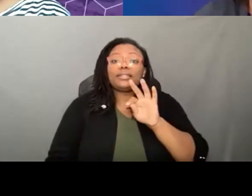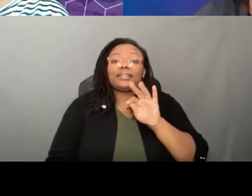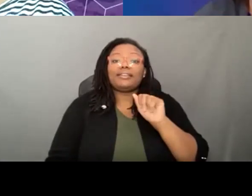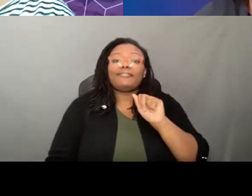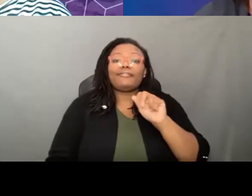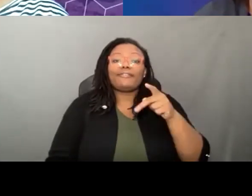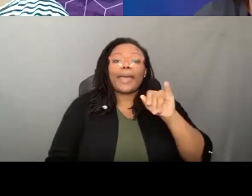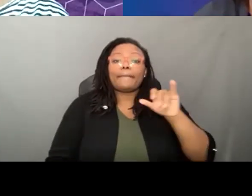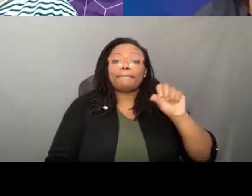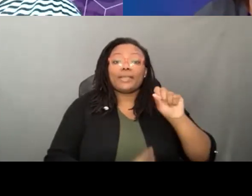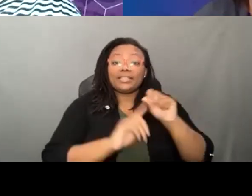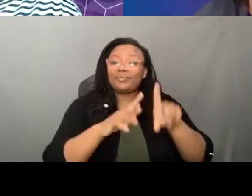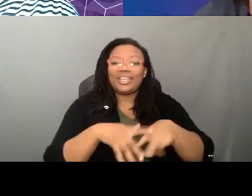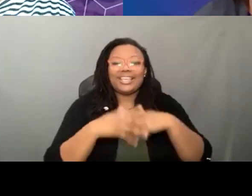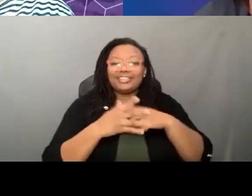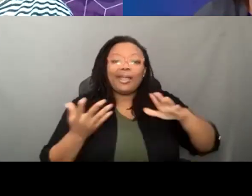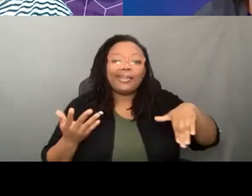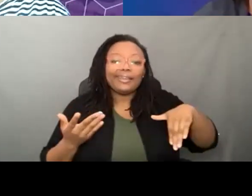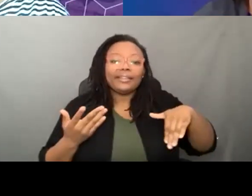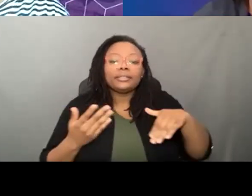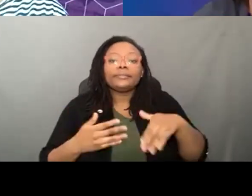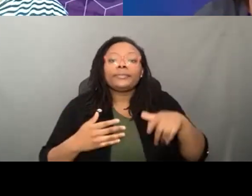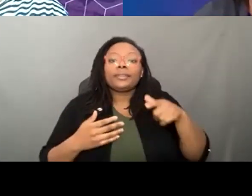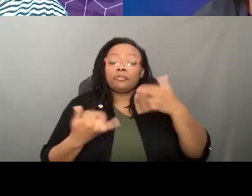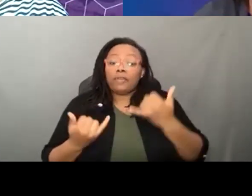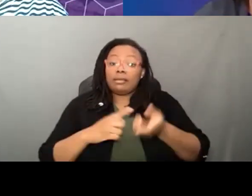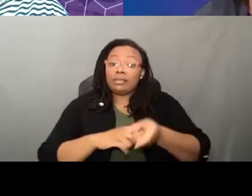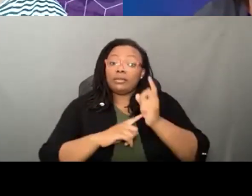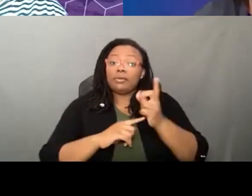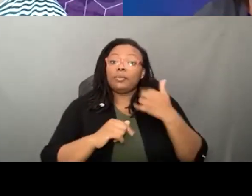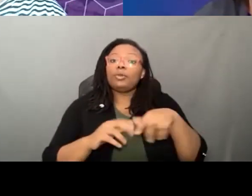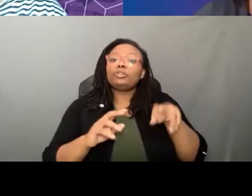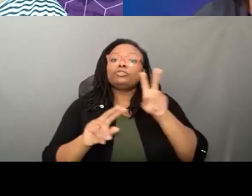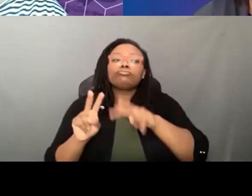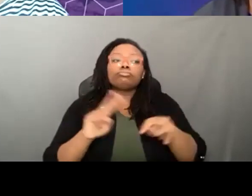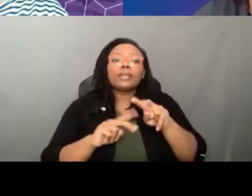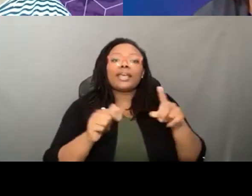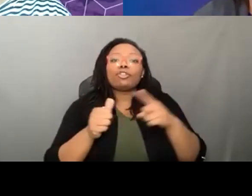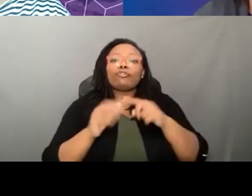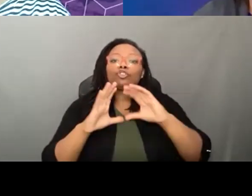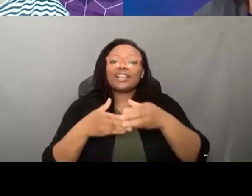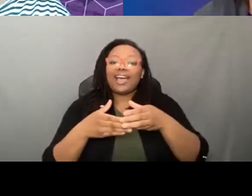And we've not really started that. We are, at the moment, we are just looking at the first class, so to speak,